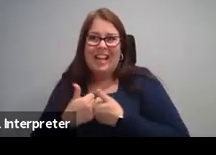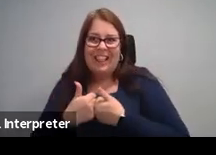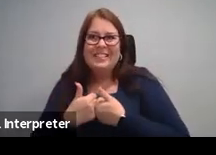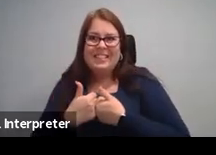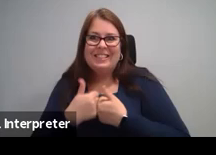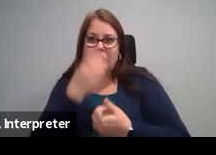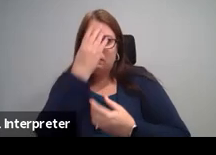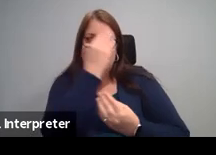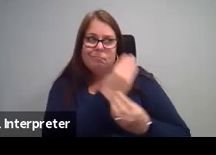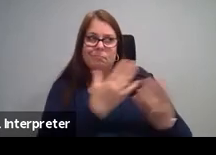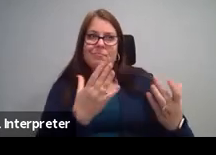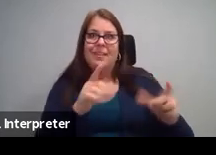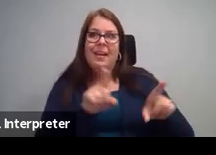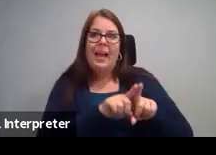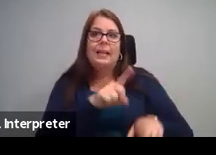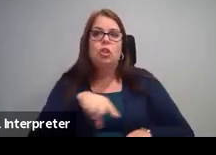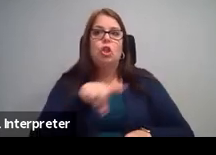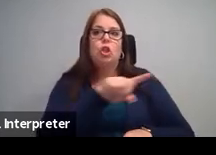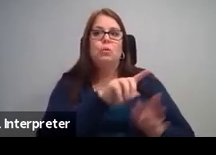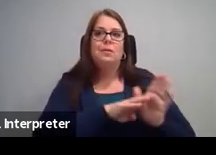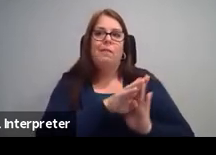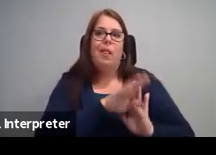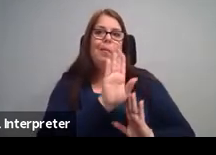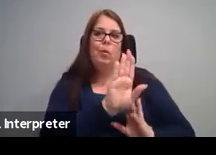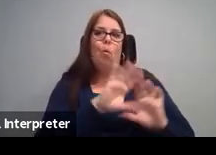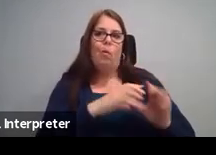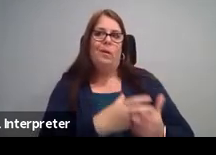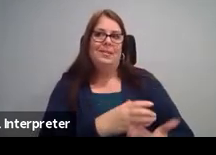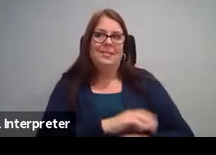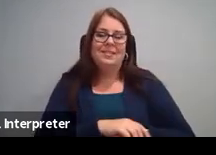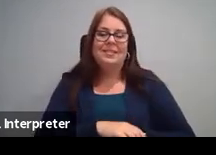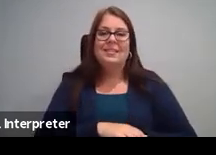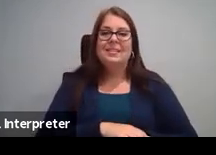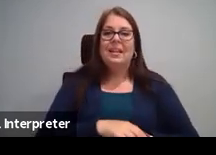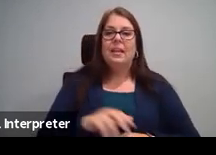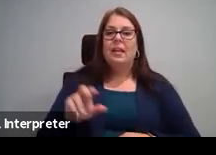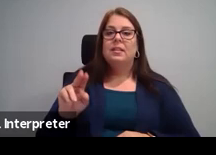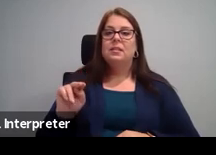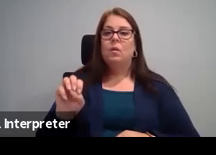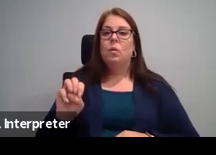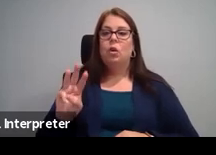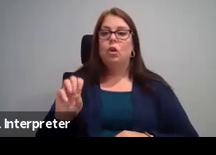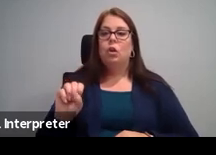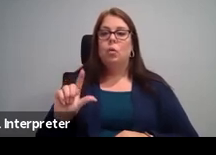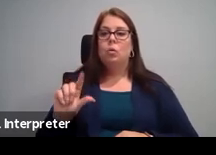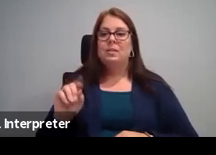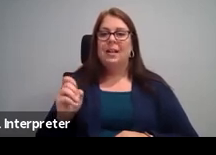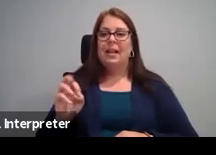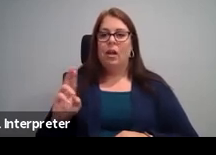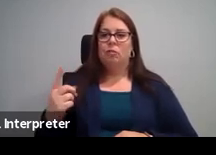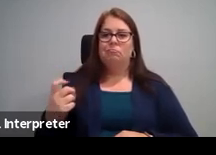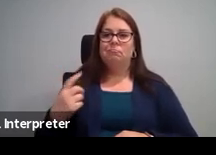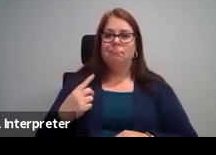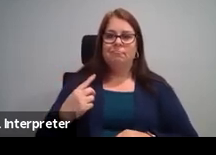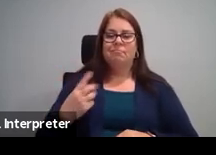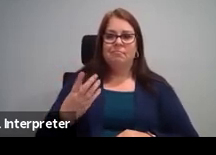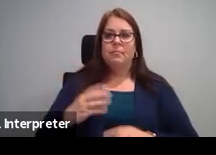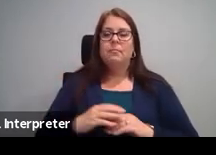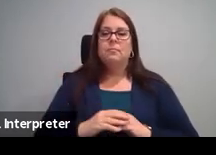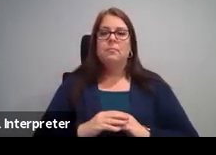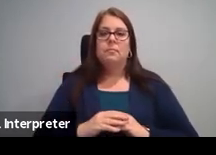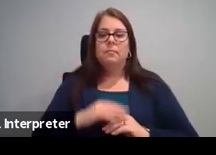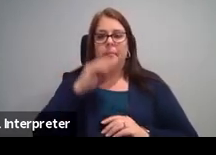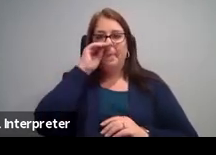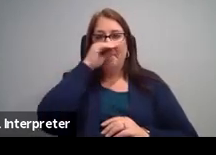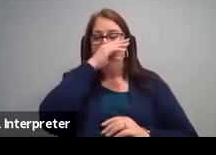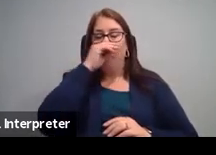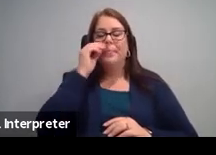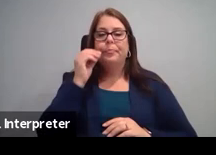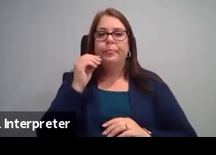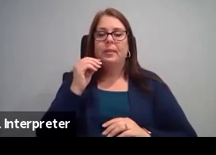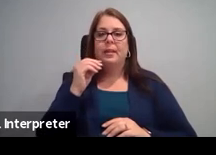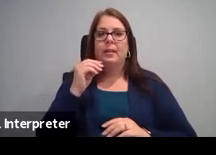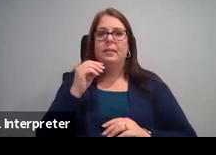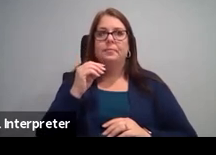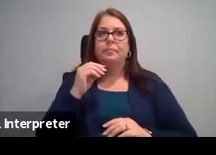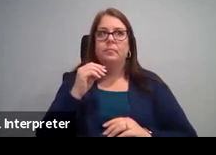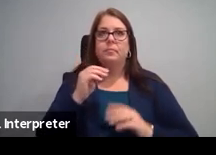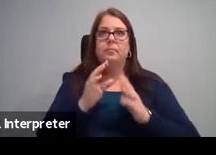Allison frenzel: People have access to those courses. OK, so the newsletter. So we at the, um, if you have not if you're part of I put it in an answered question up above.